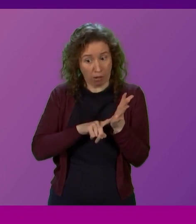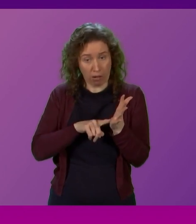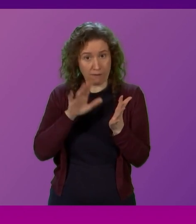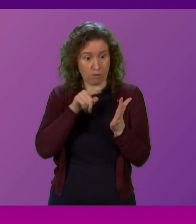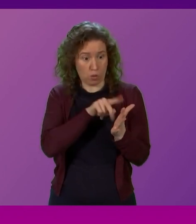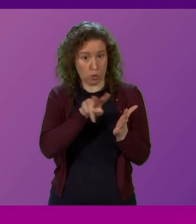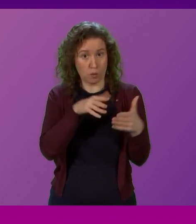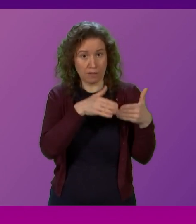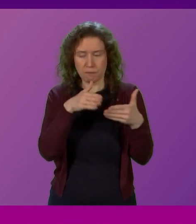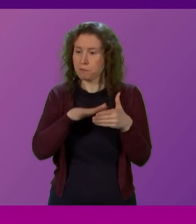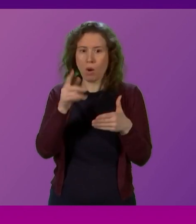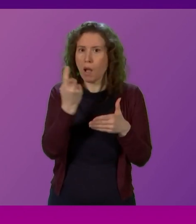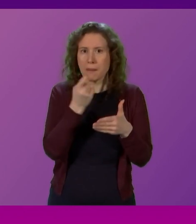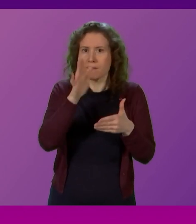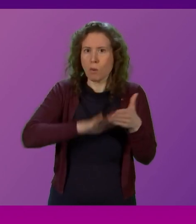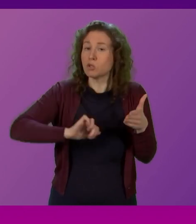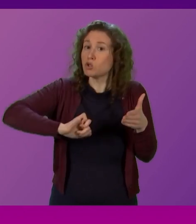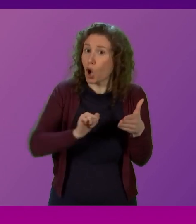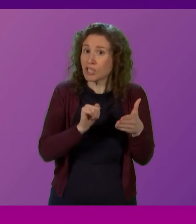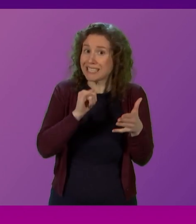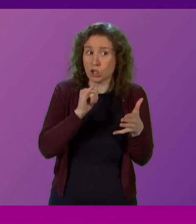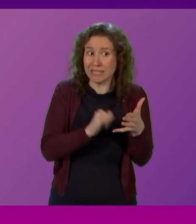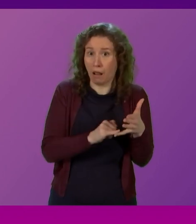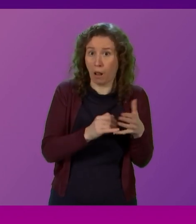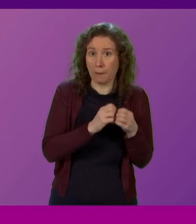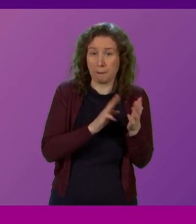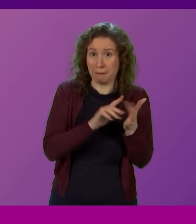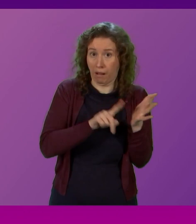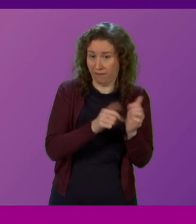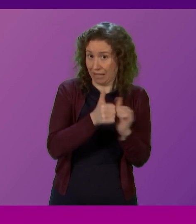from a Scottish steel mill—there is one about 40 miles from here, for example—but,